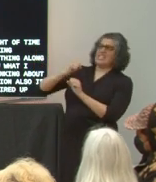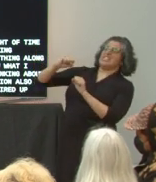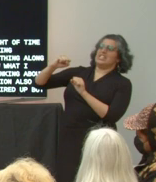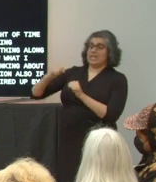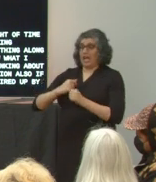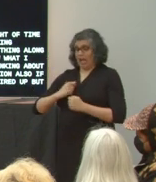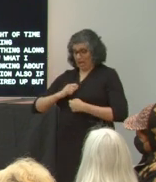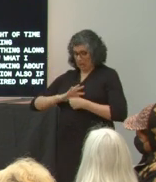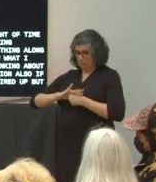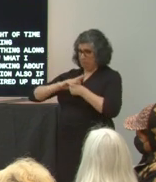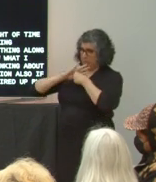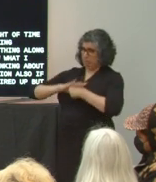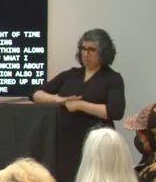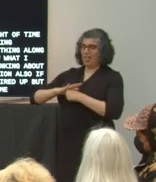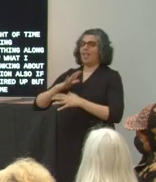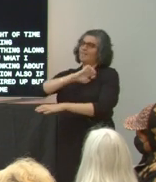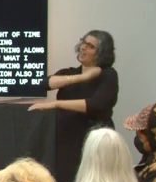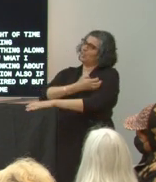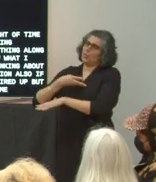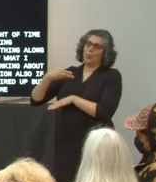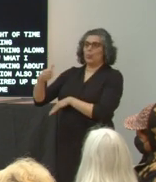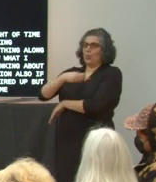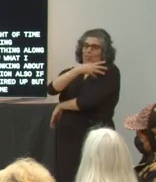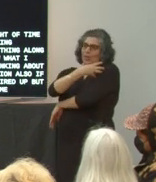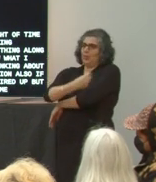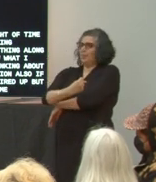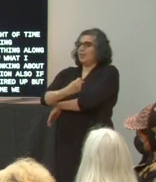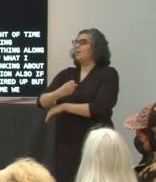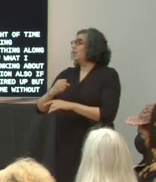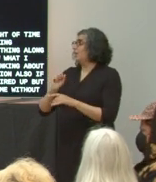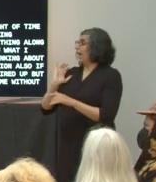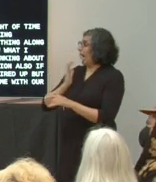takes so much energy at the same time. With our project, you did